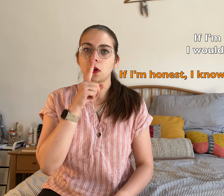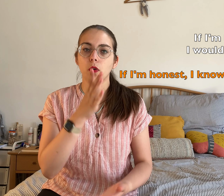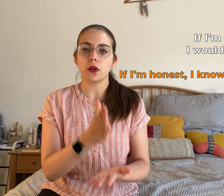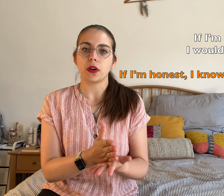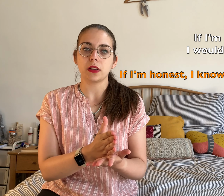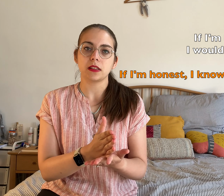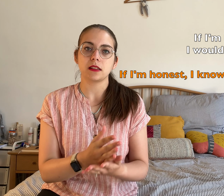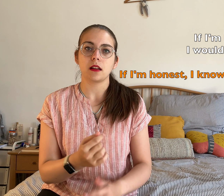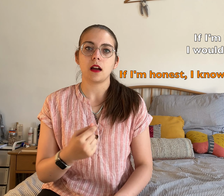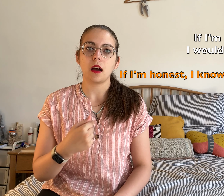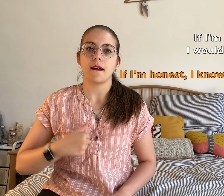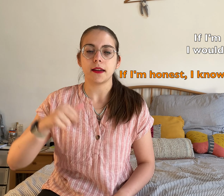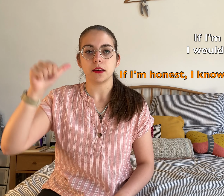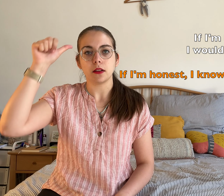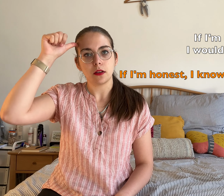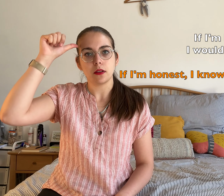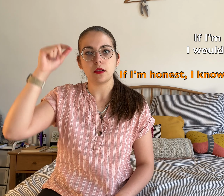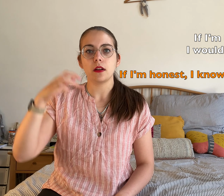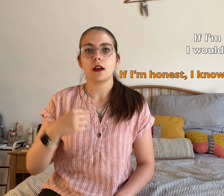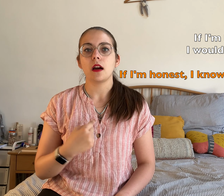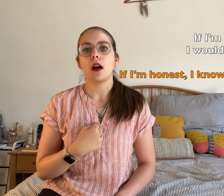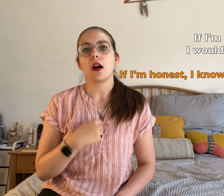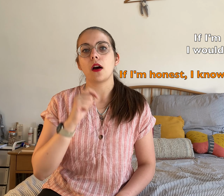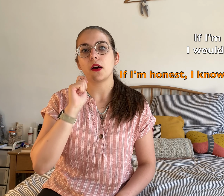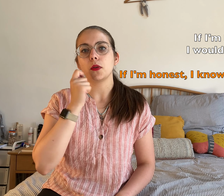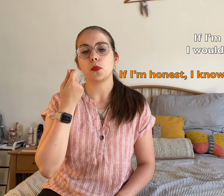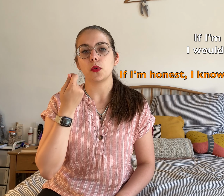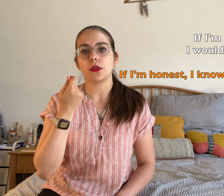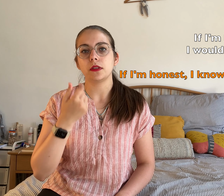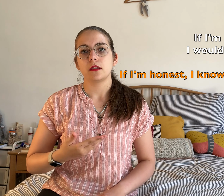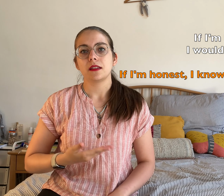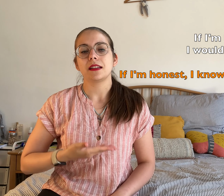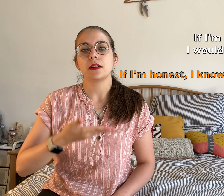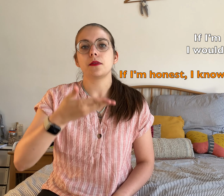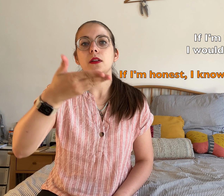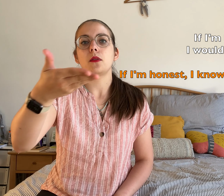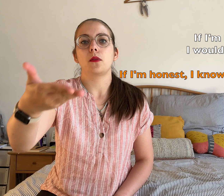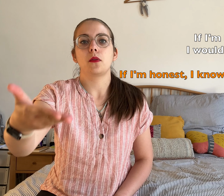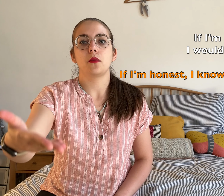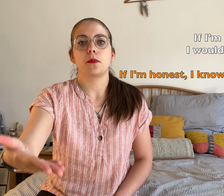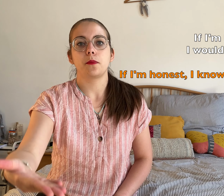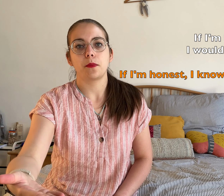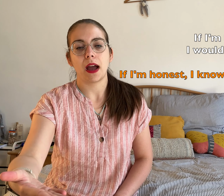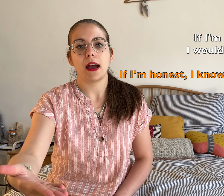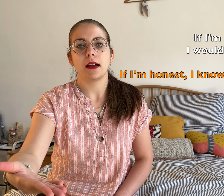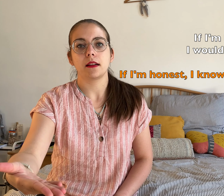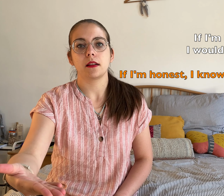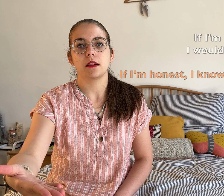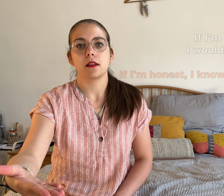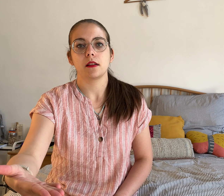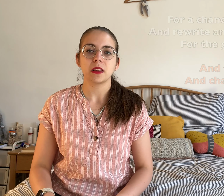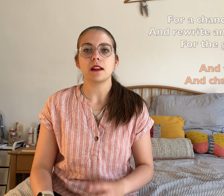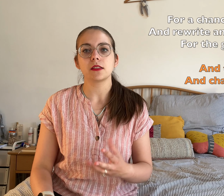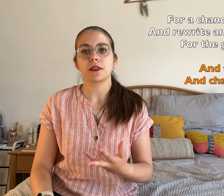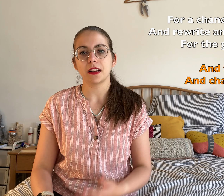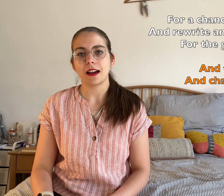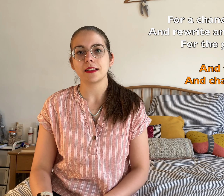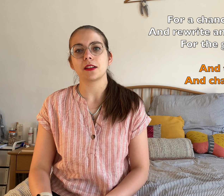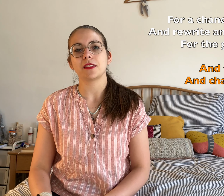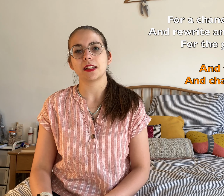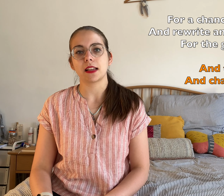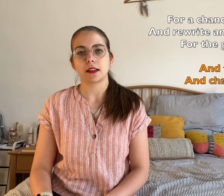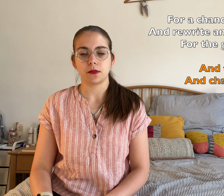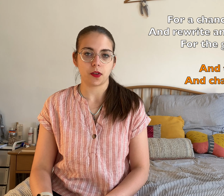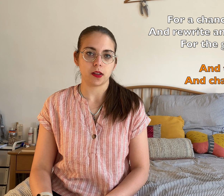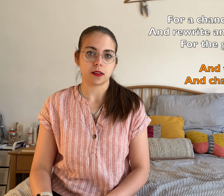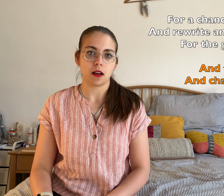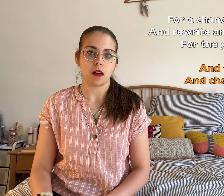honest, I know I would give it all back". The last three lines of this second verse are